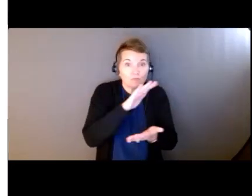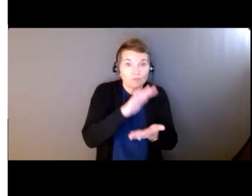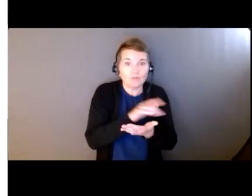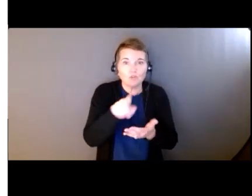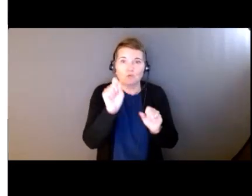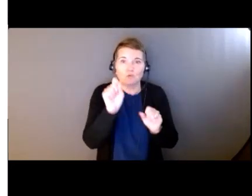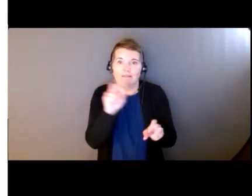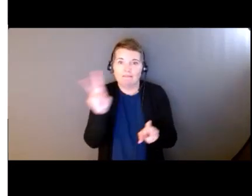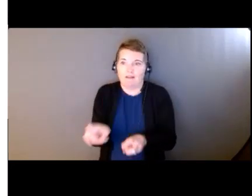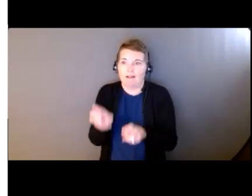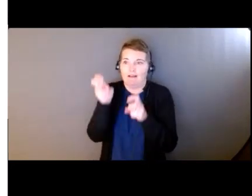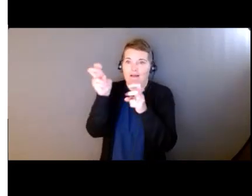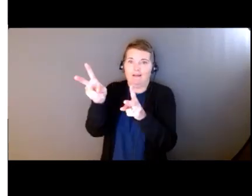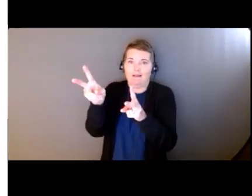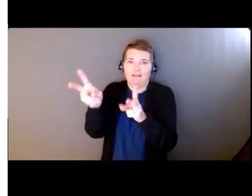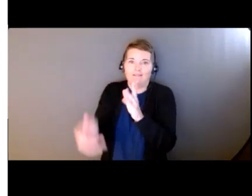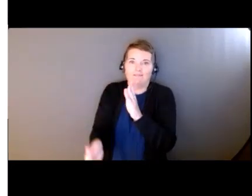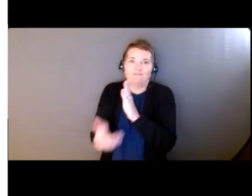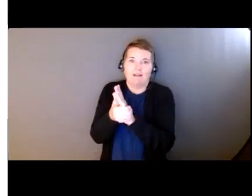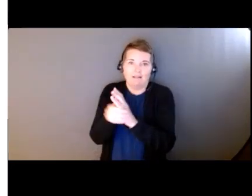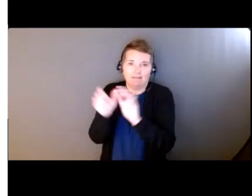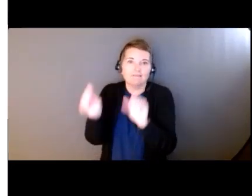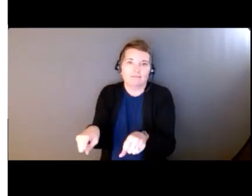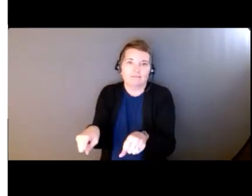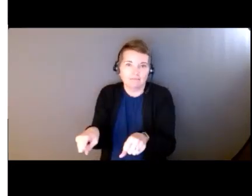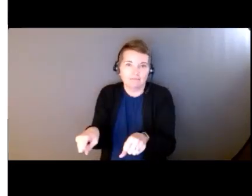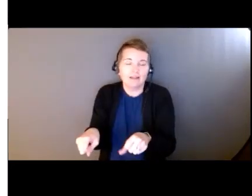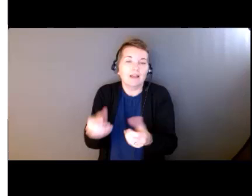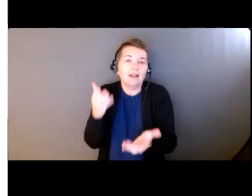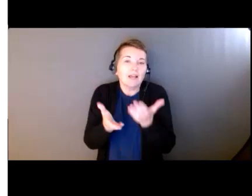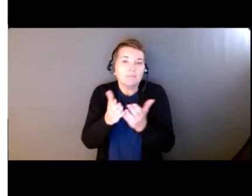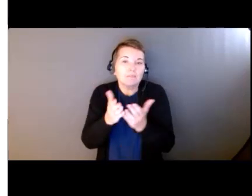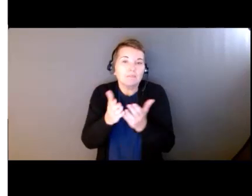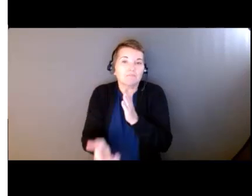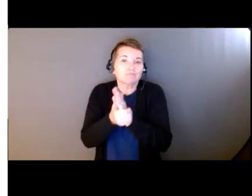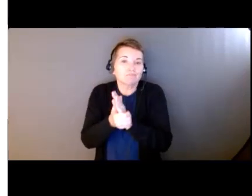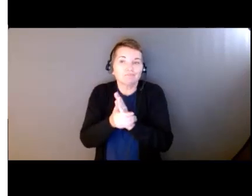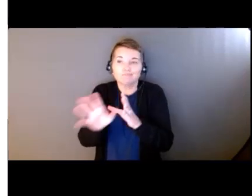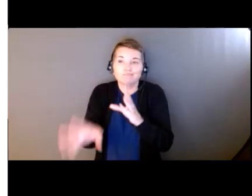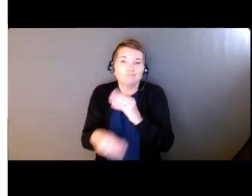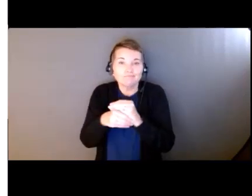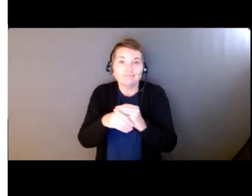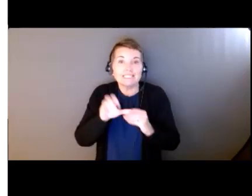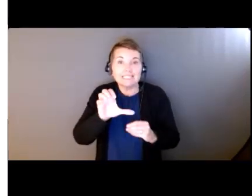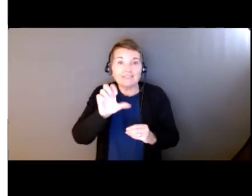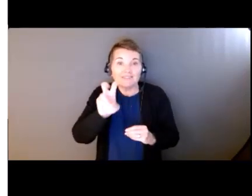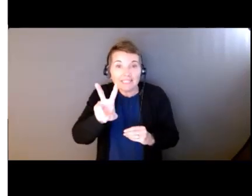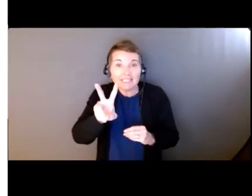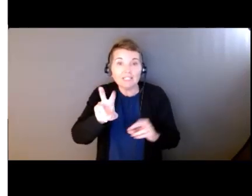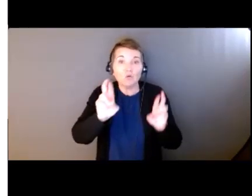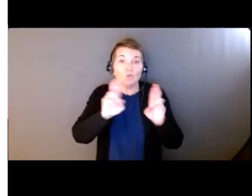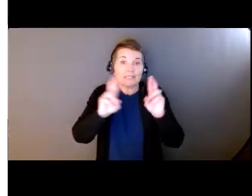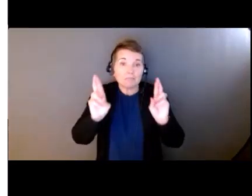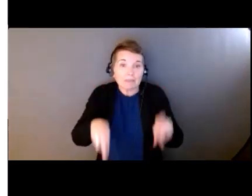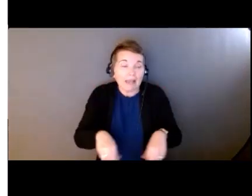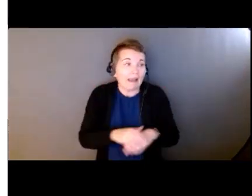That might be a good spot to update and include CVs, press kits, bios, PR, and